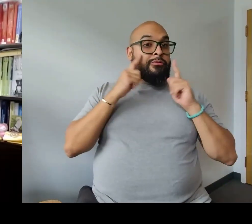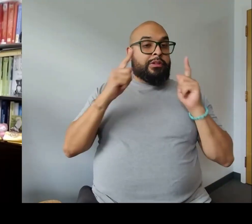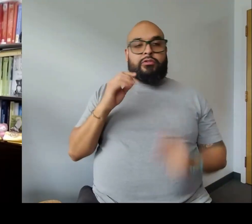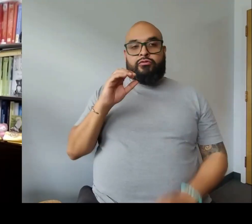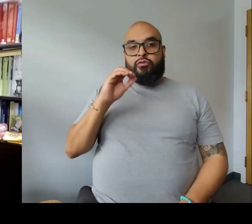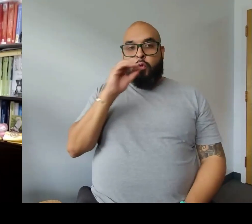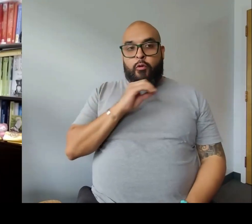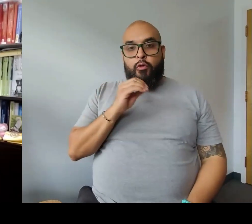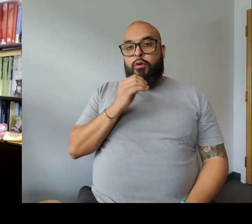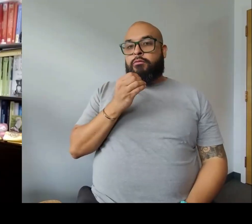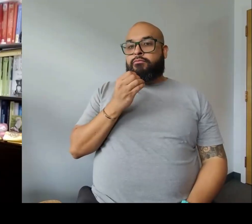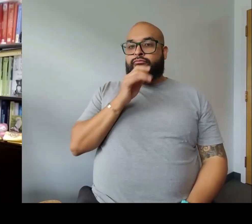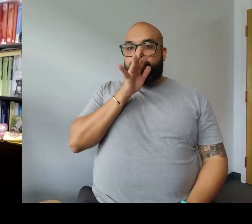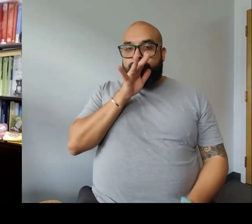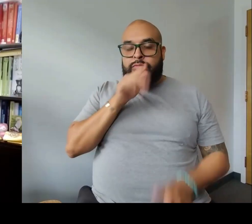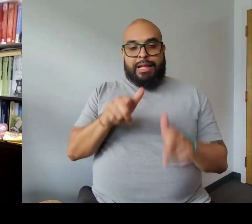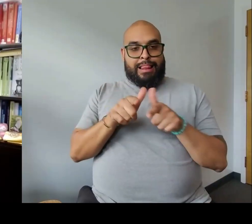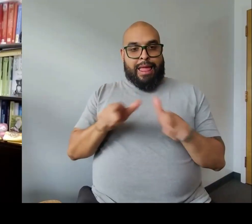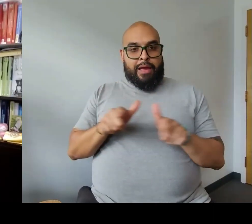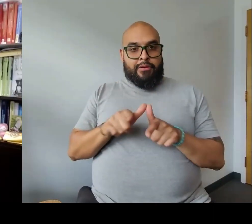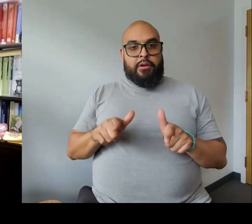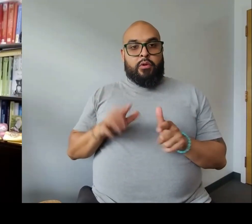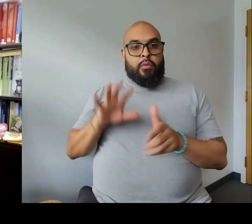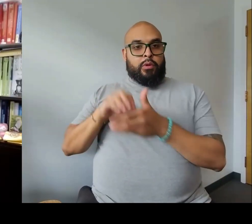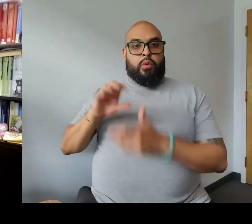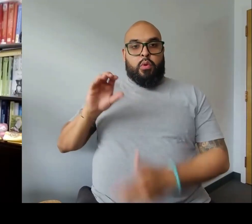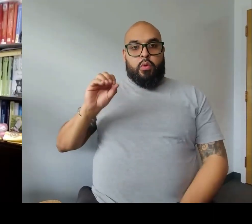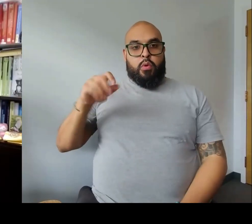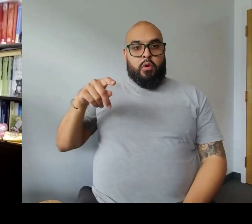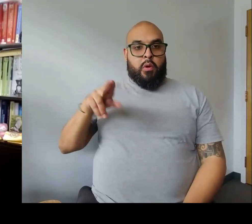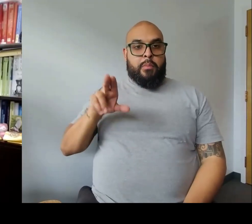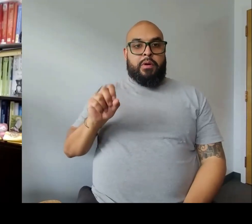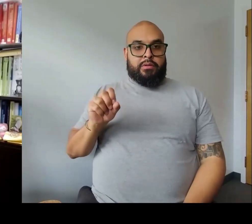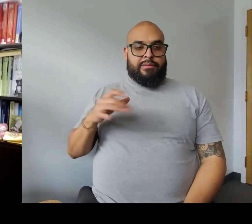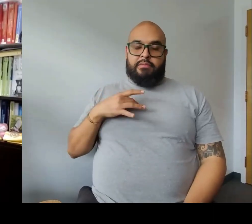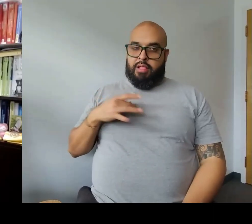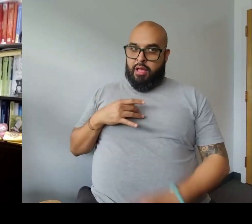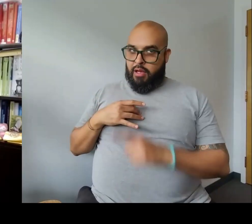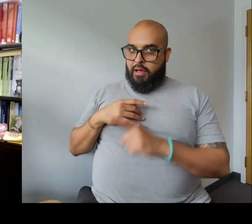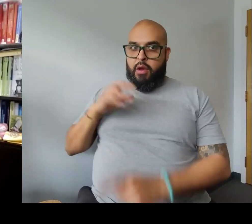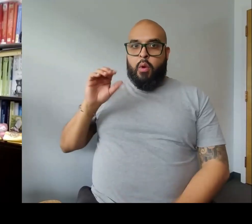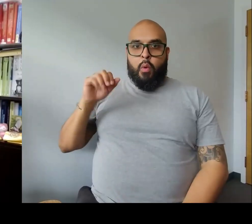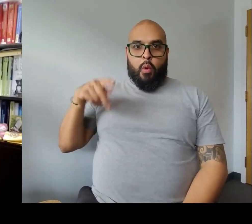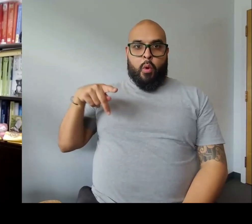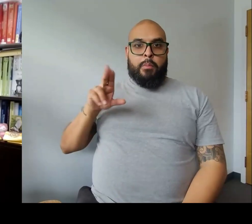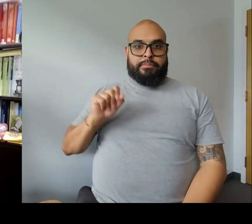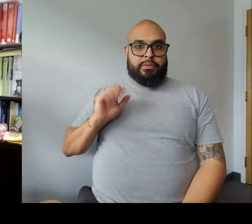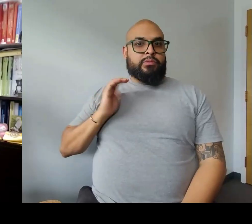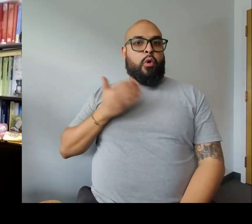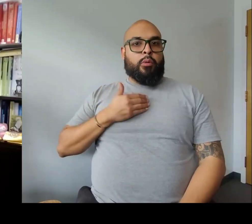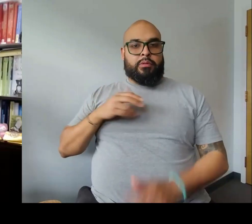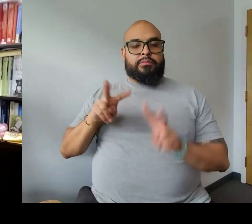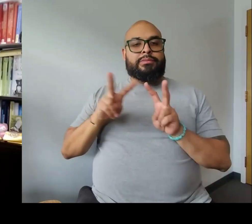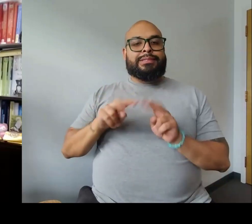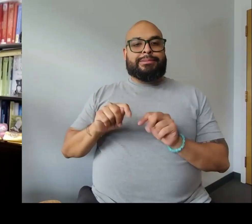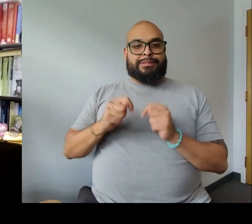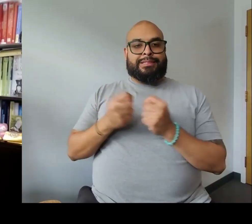And we included the OPUS. We really like the OPUS on our assessment team. Often Rebecka will administer it.